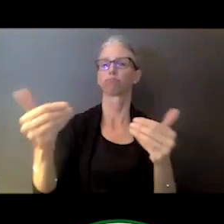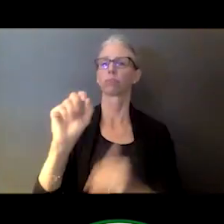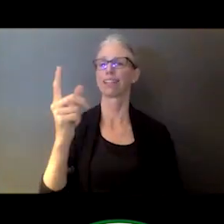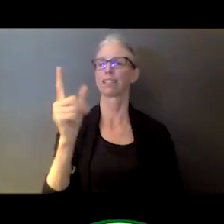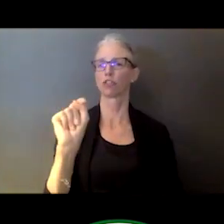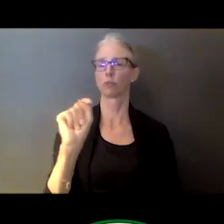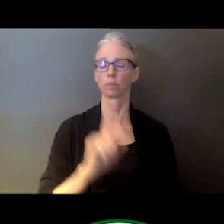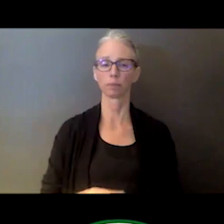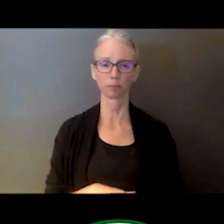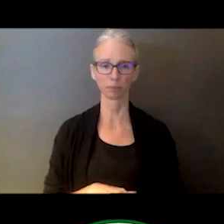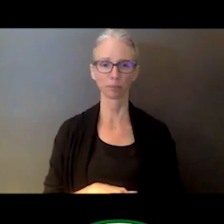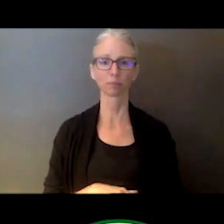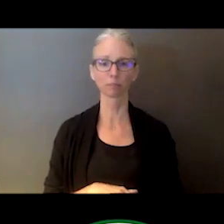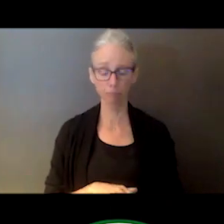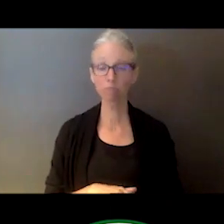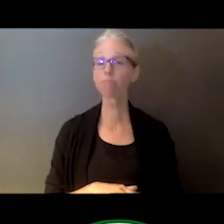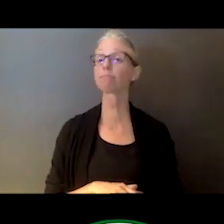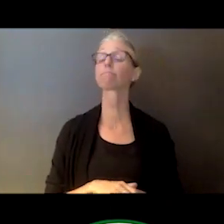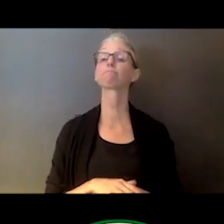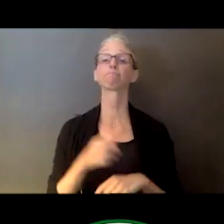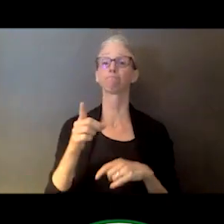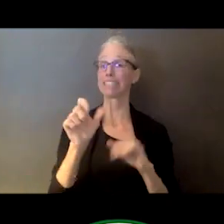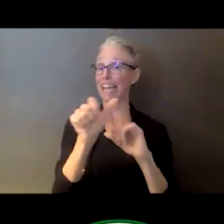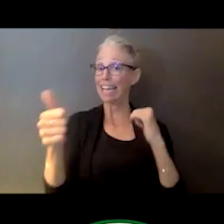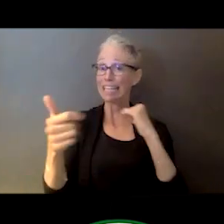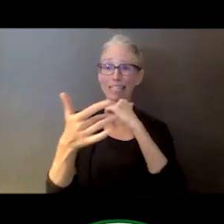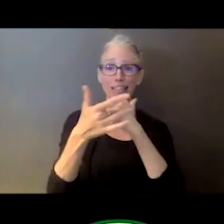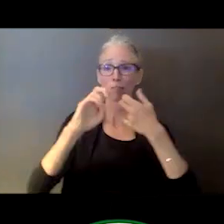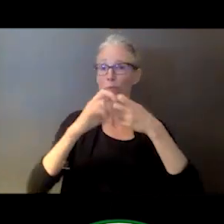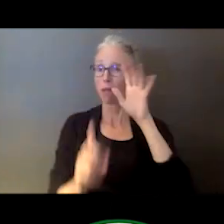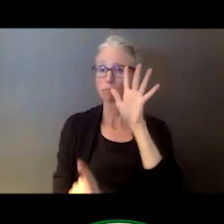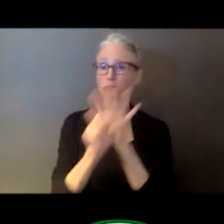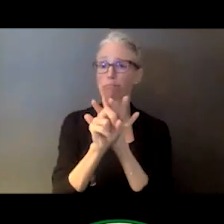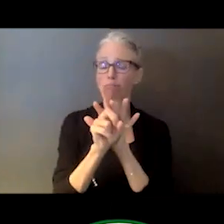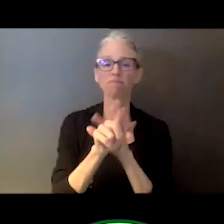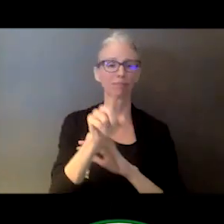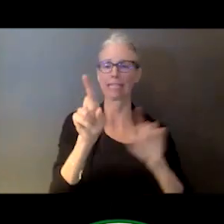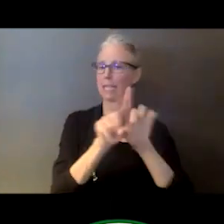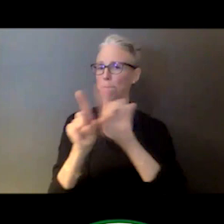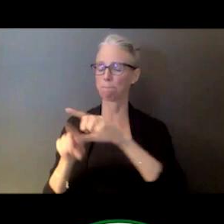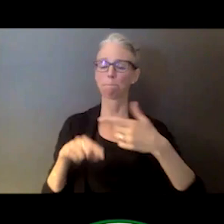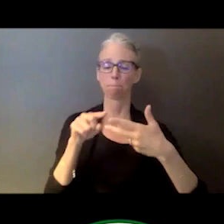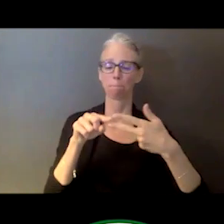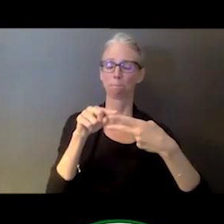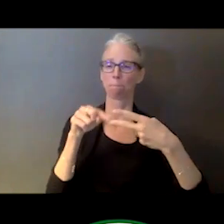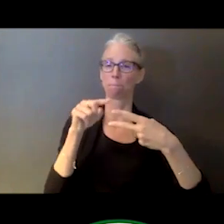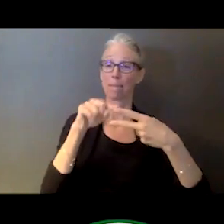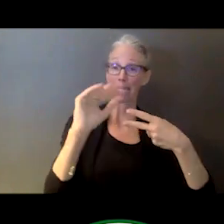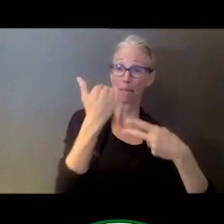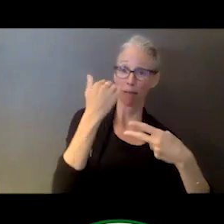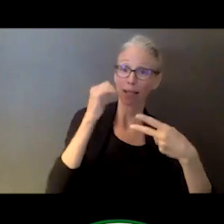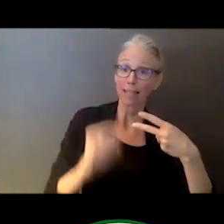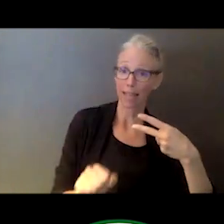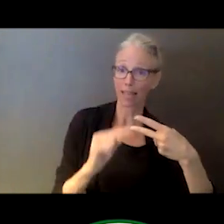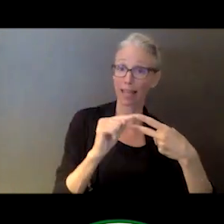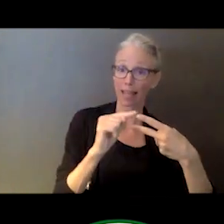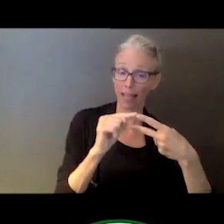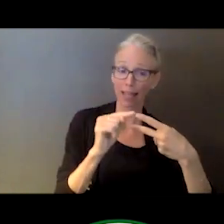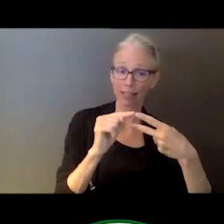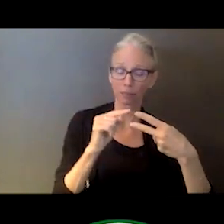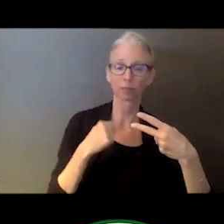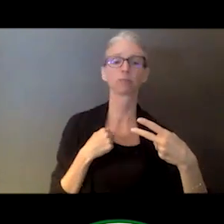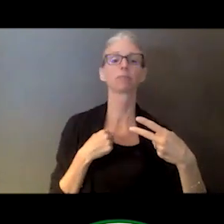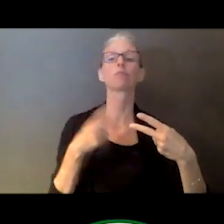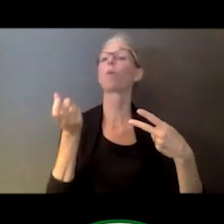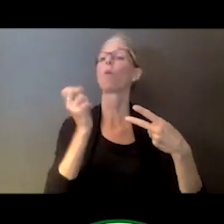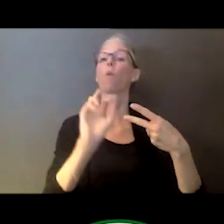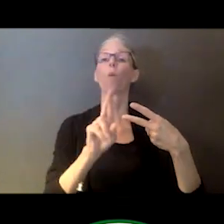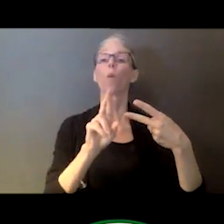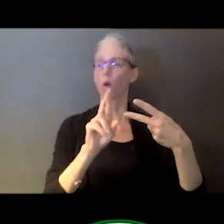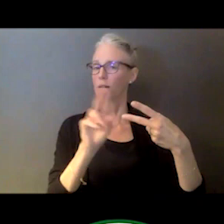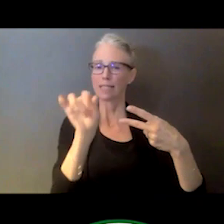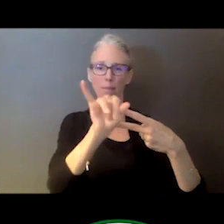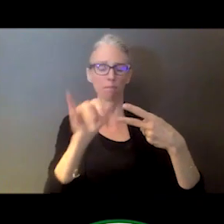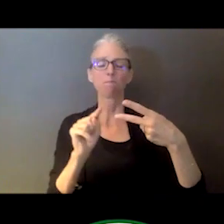If you run into any technical difficulties, accessing the conference, please email team@pac2023.ca